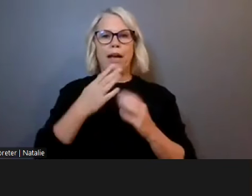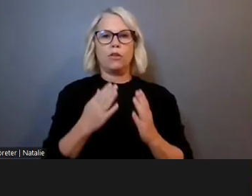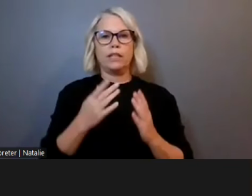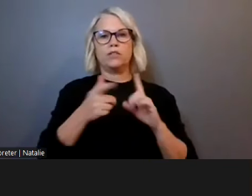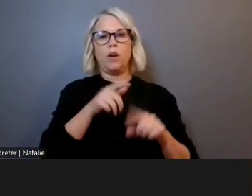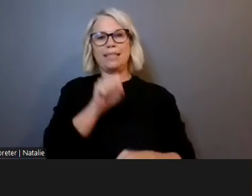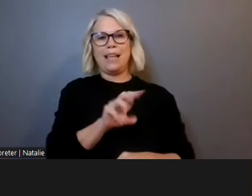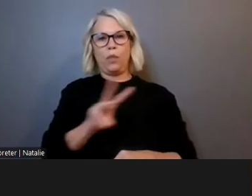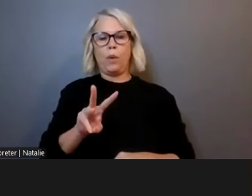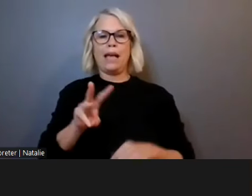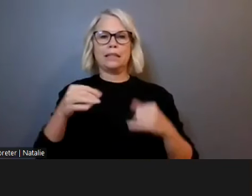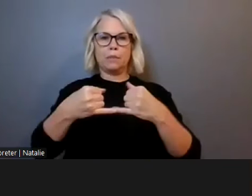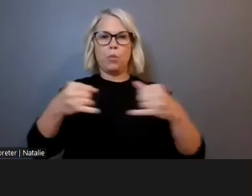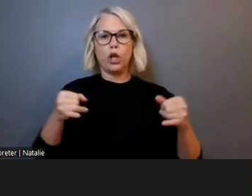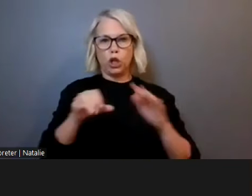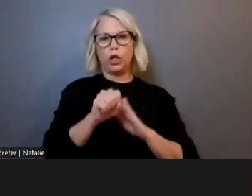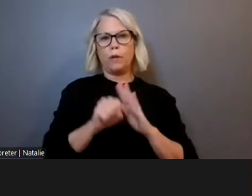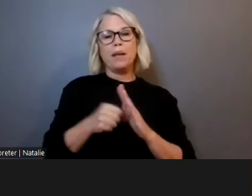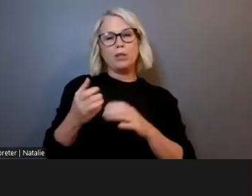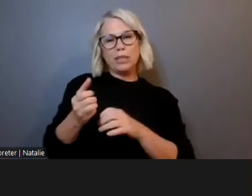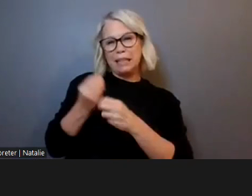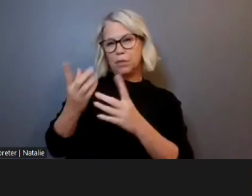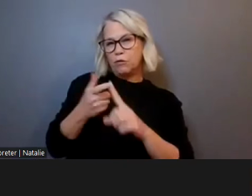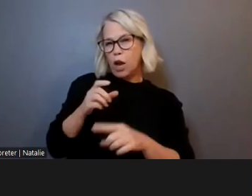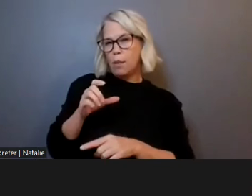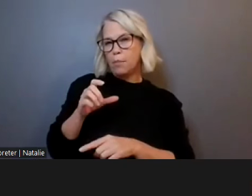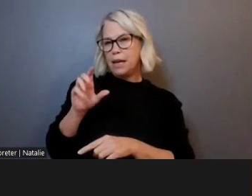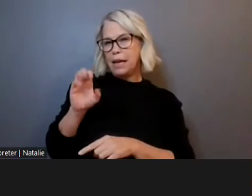I am just getting word from KC to see if I can share that, but that is something I have